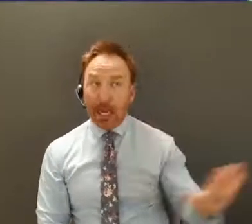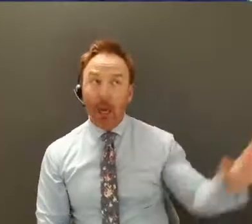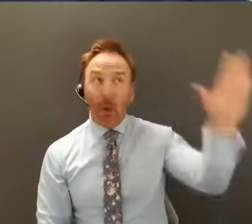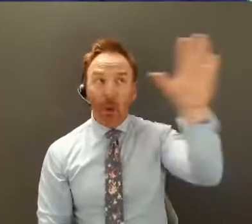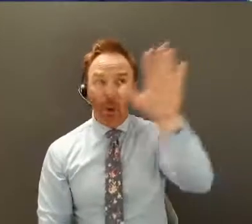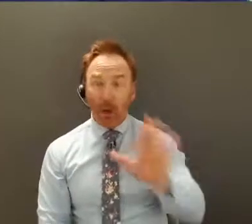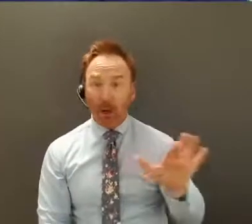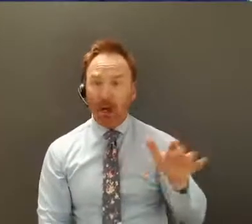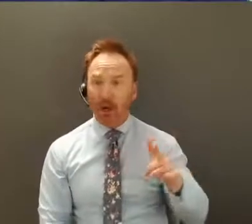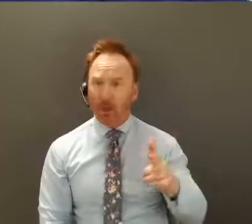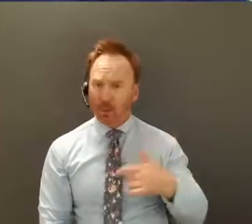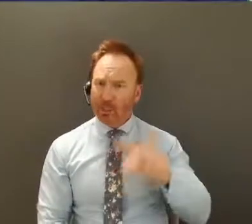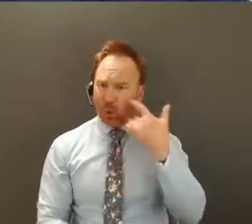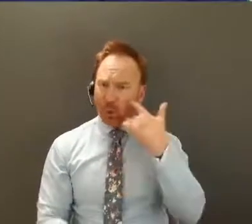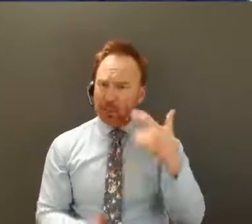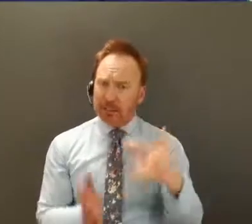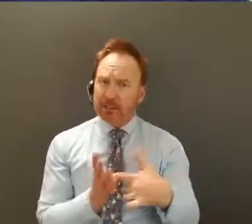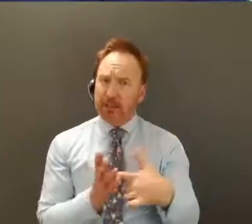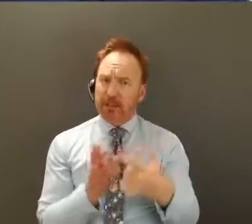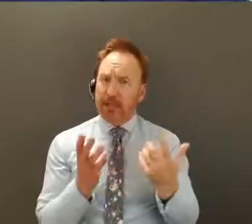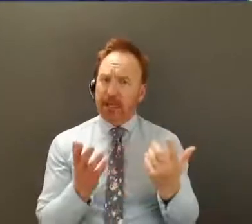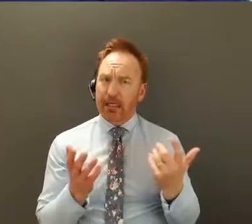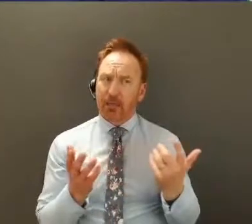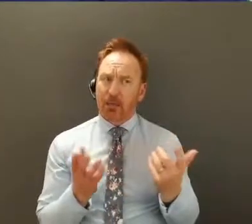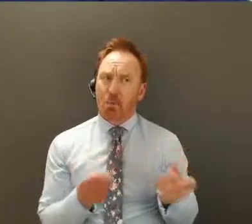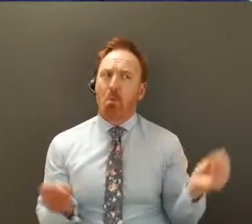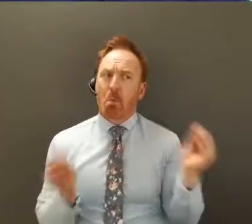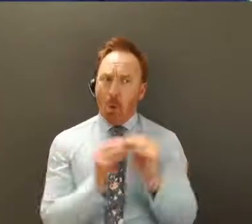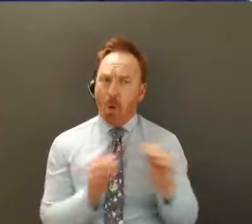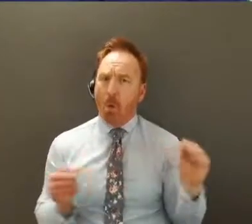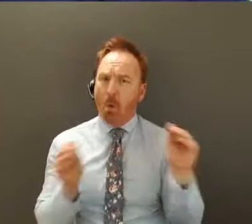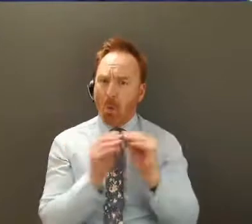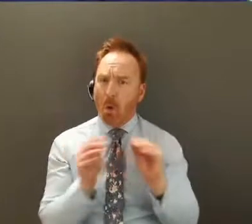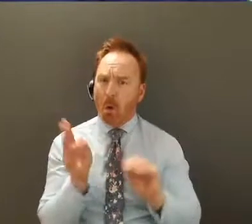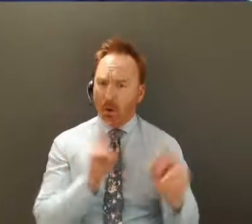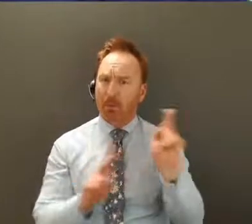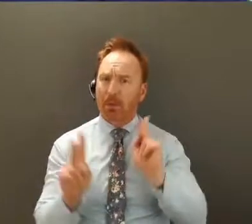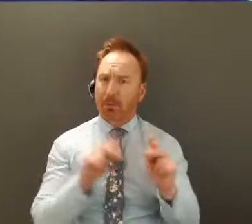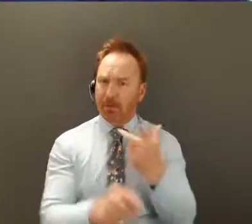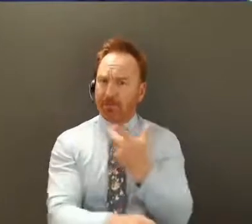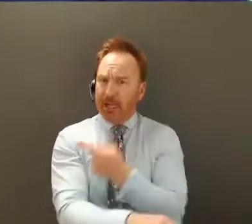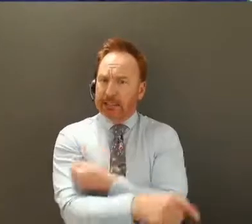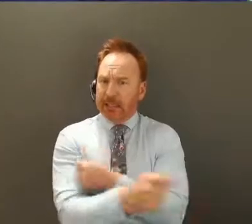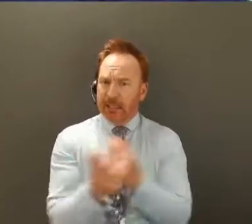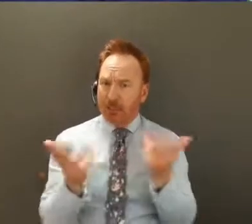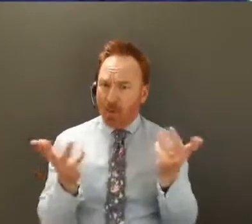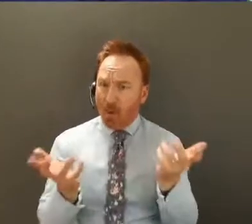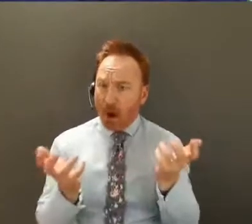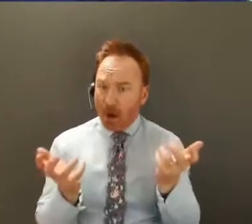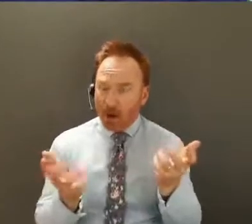clinic this week and it seems many of them were for first doses.